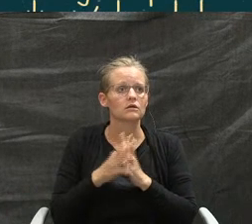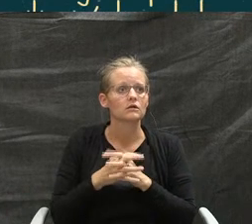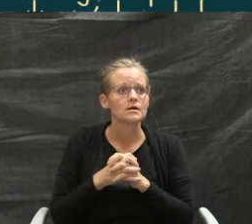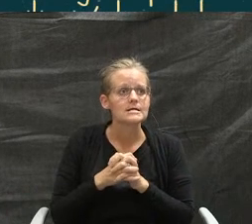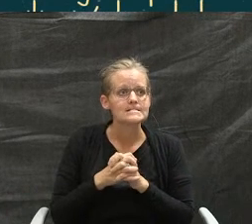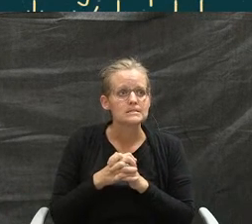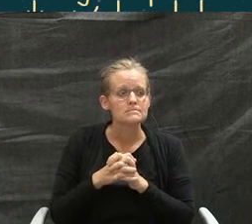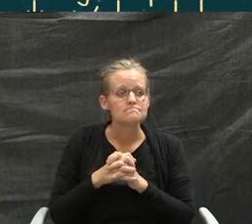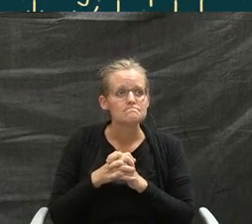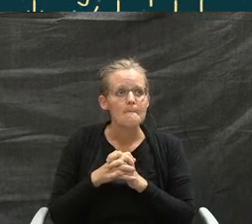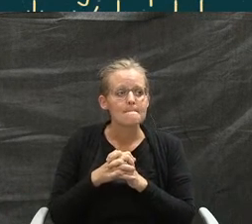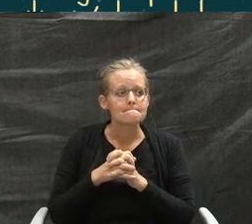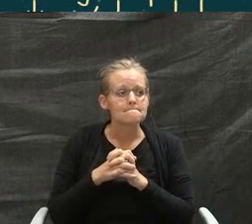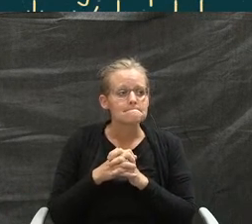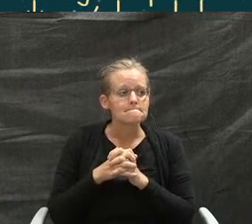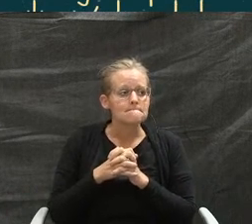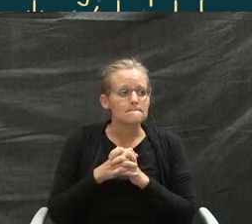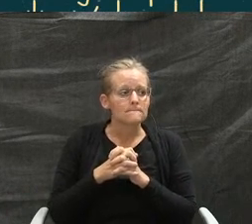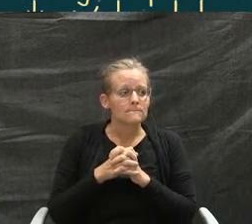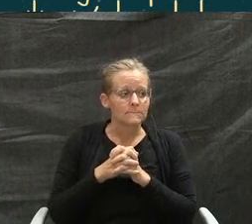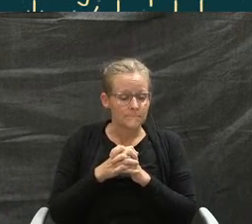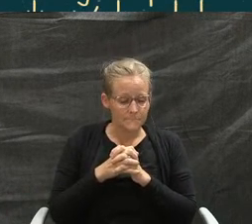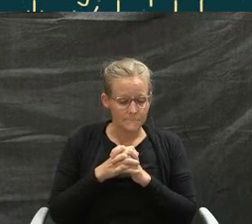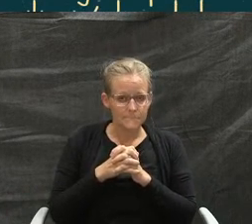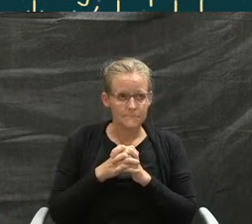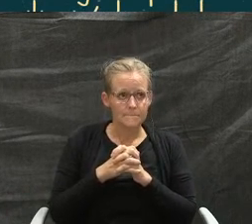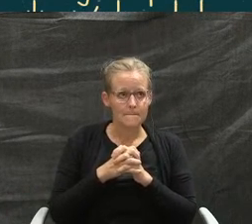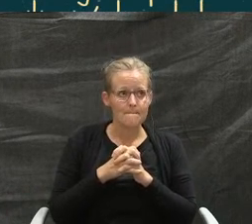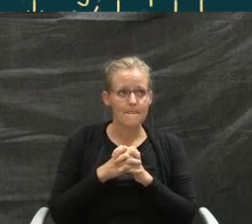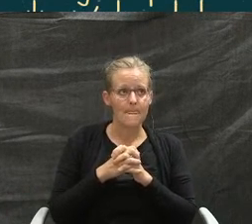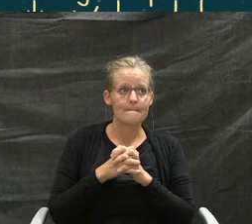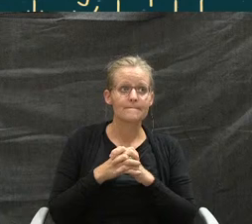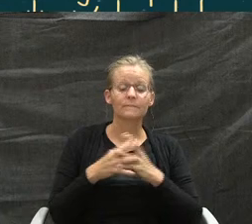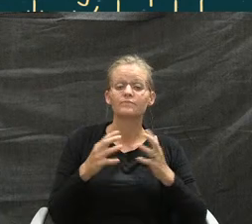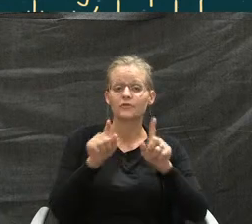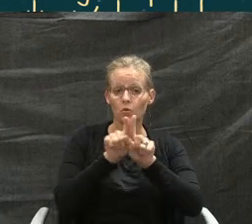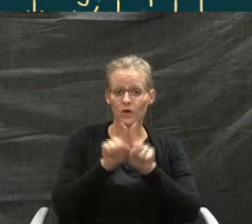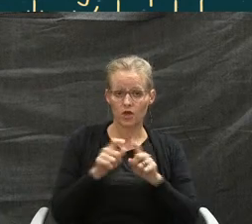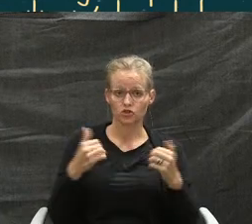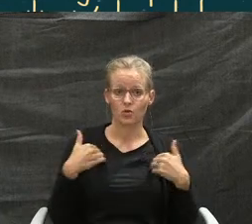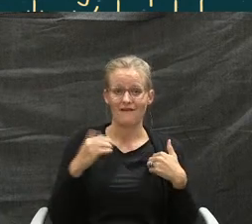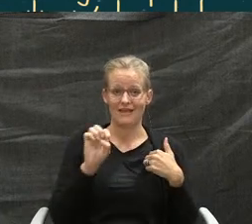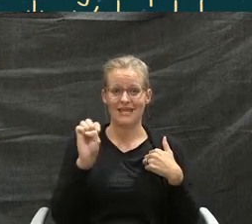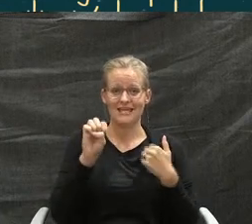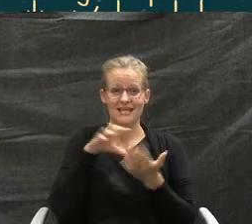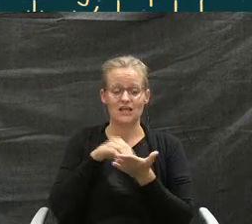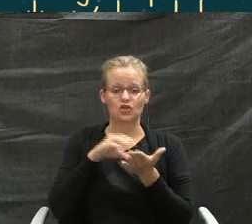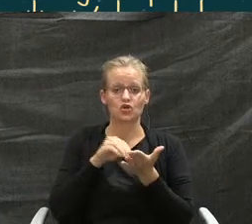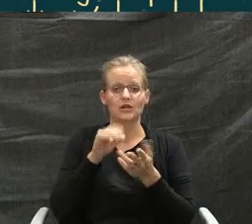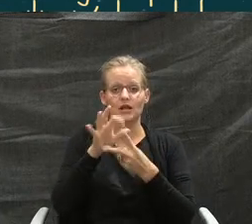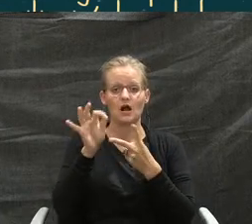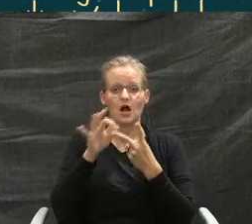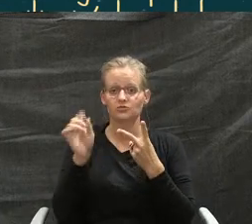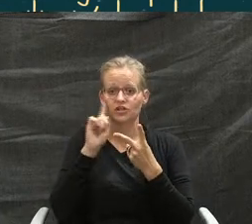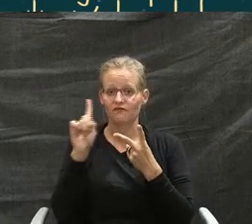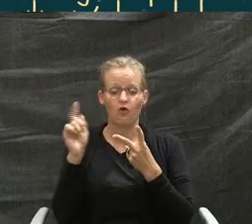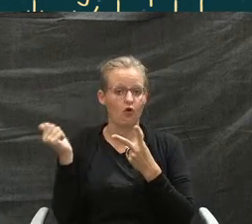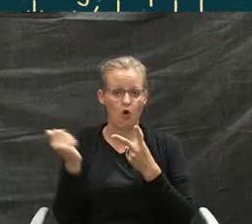As kind of an overall umbrella for all of these options, we have an E learning option available for all and that will